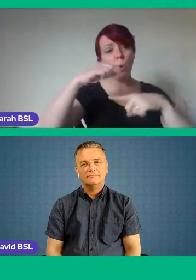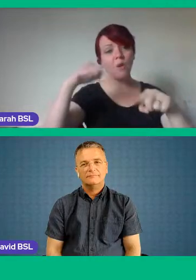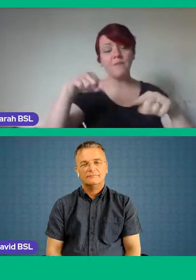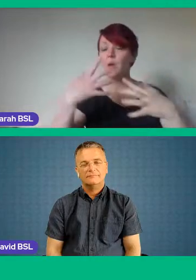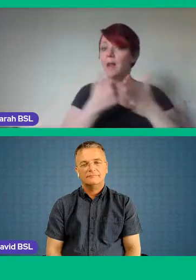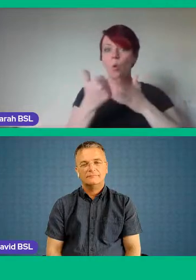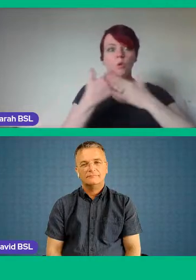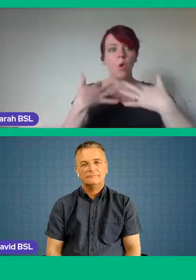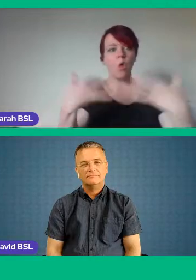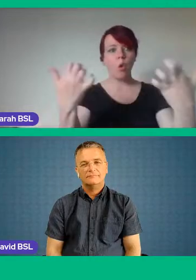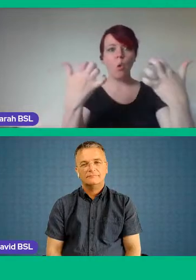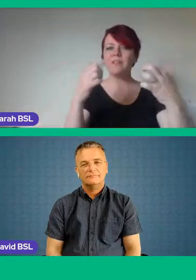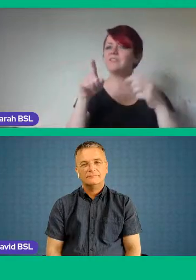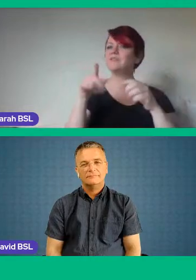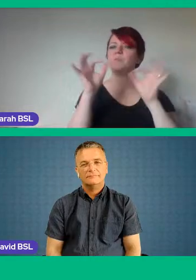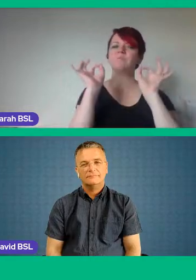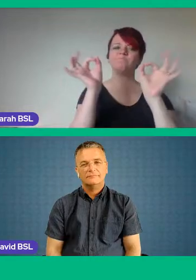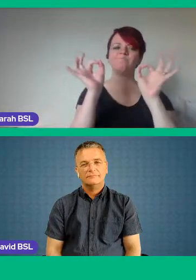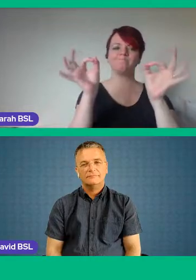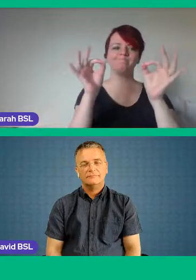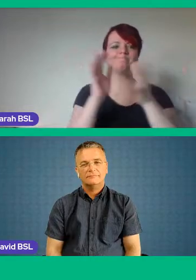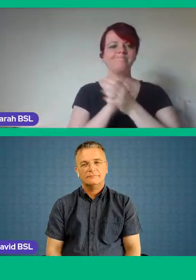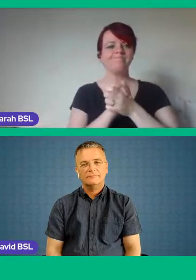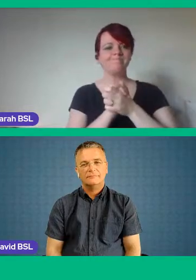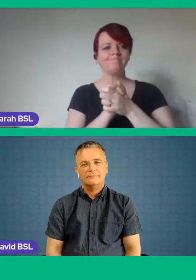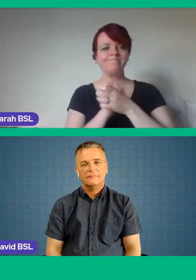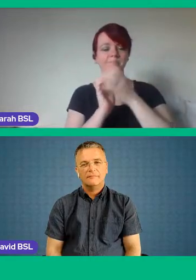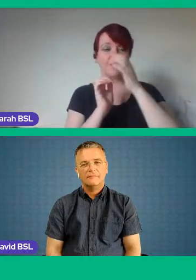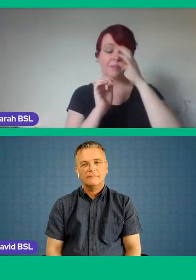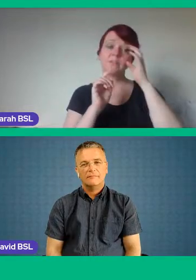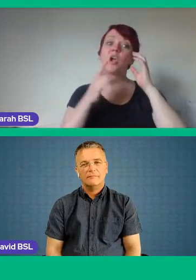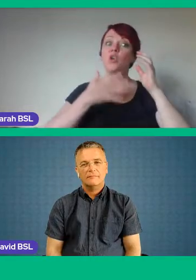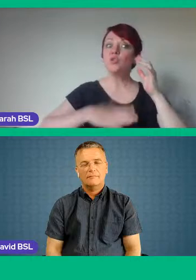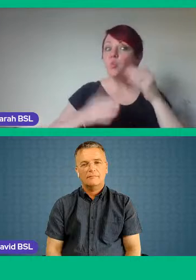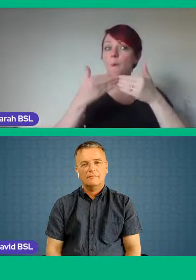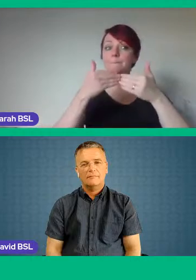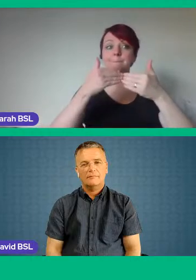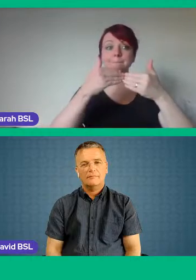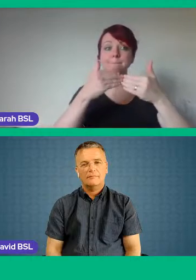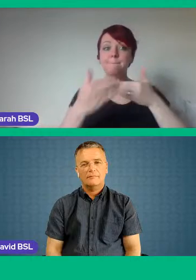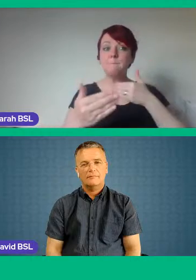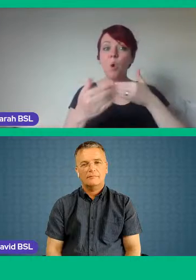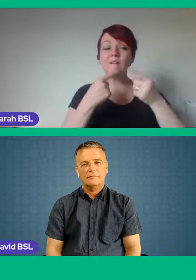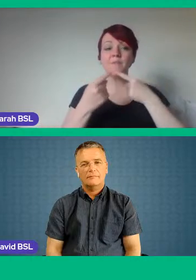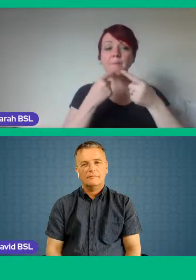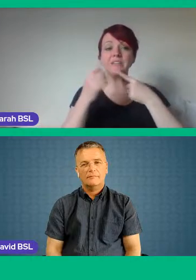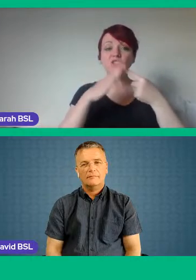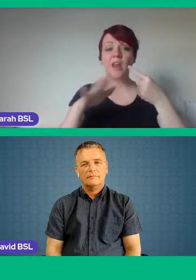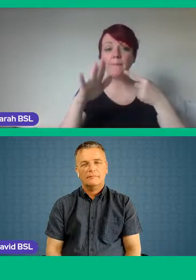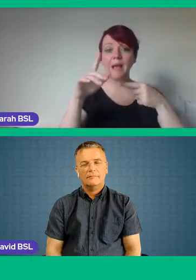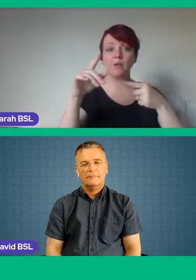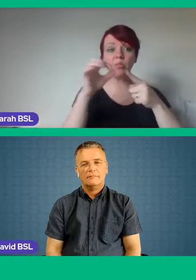45 minutes goes by so quickly, but thanks to all four of you and to the audience of your questions.